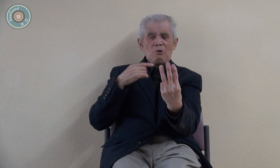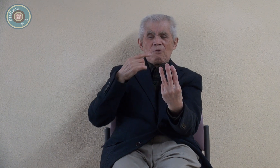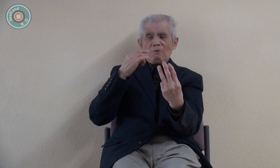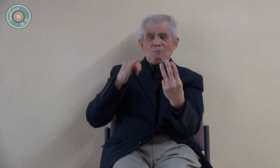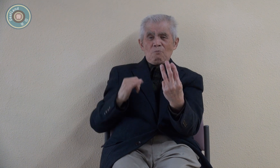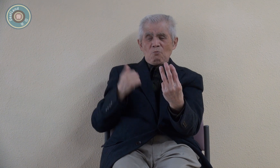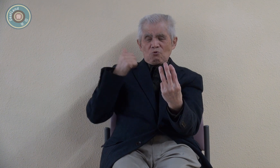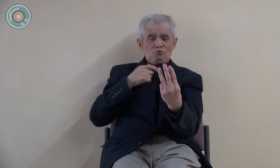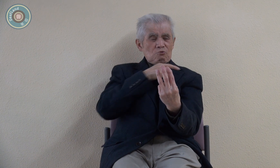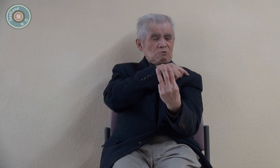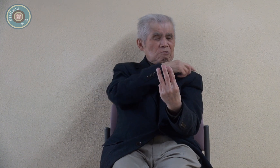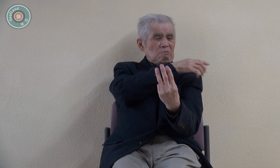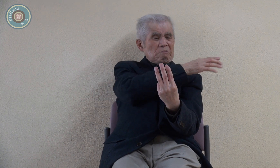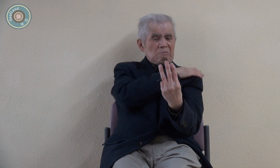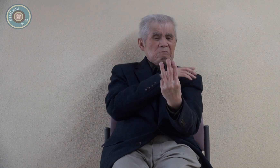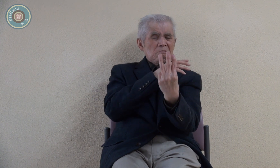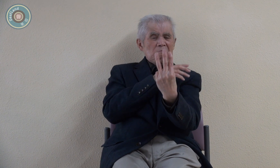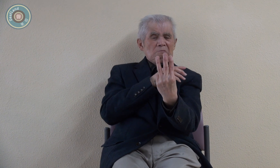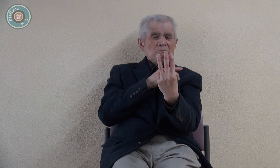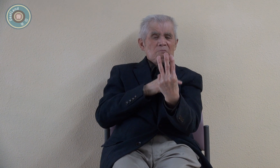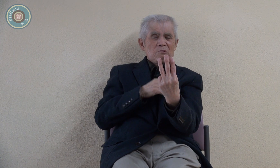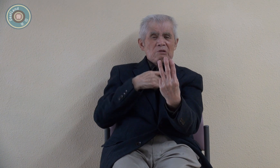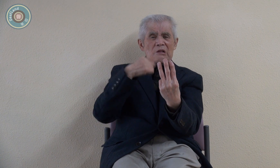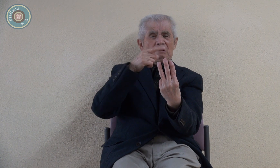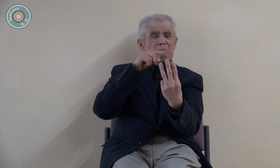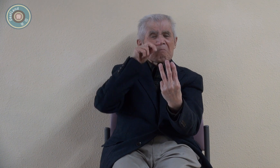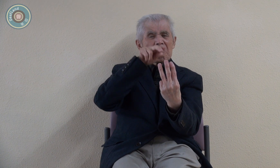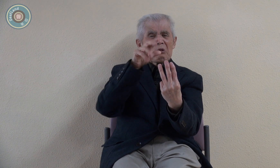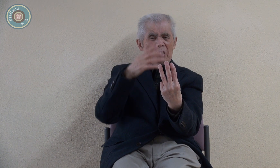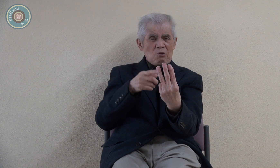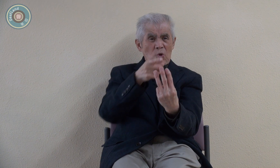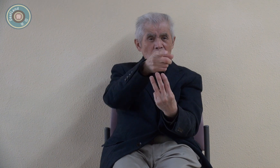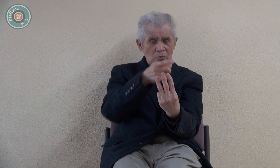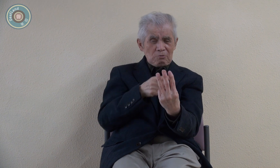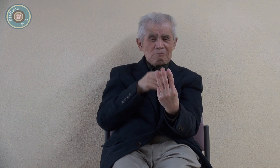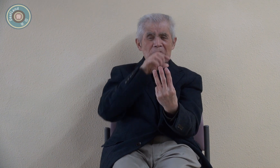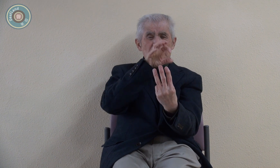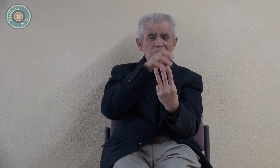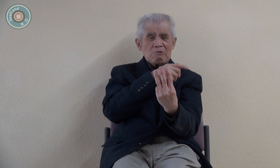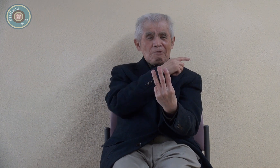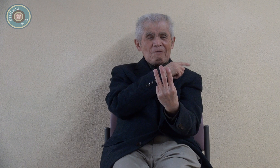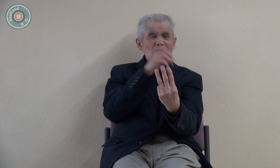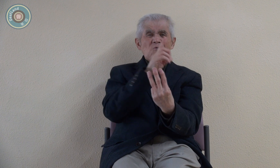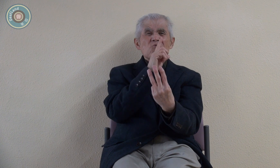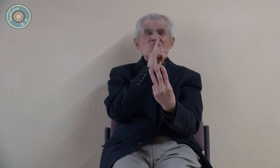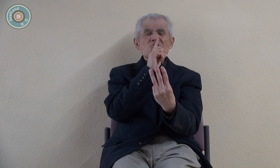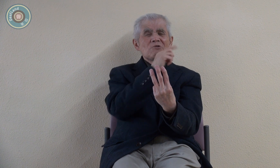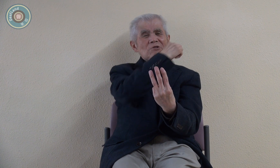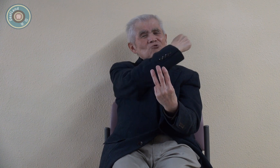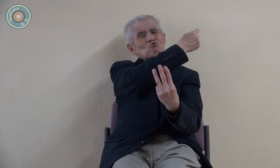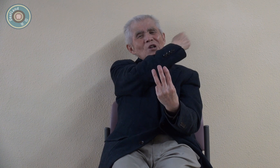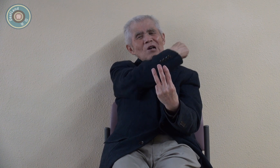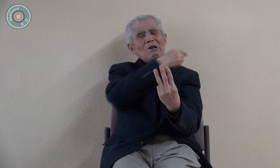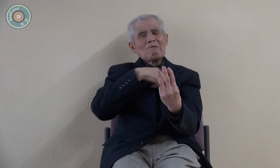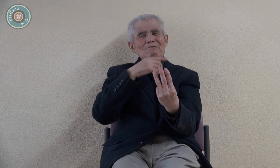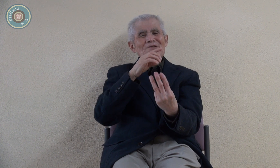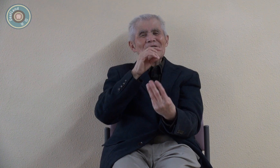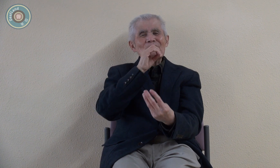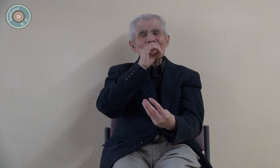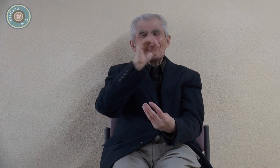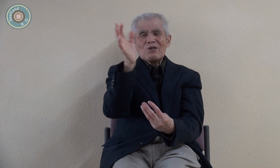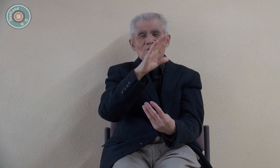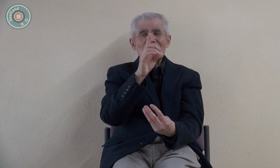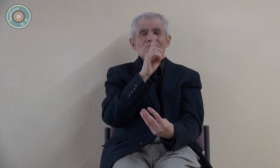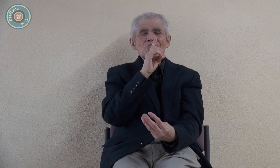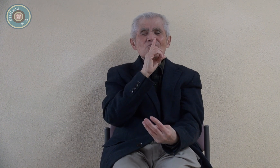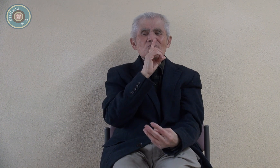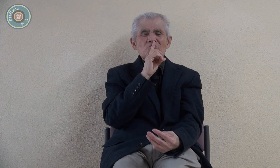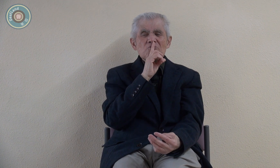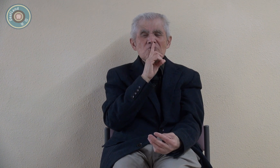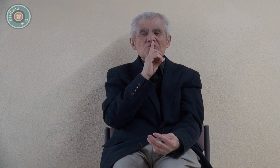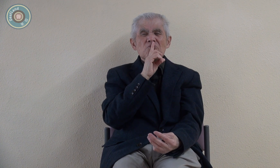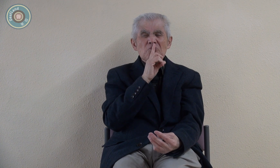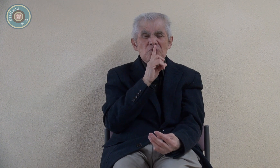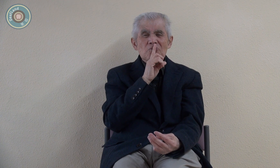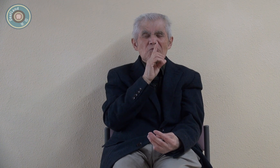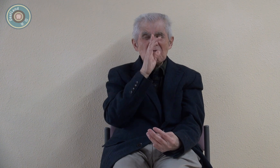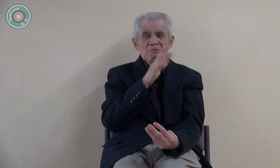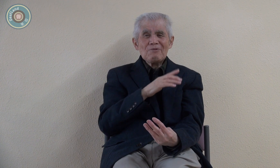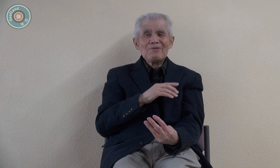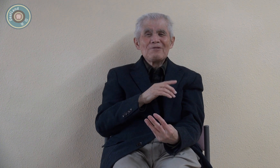The boss hid behind the teacher “Don’t say a word,” she said